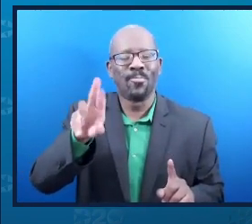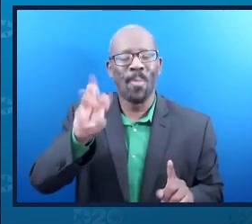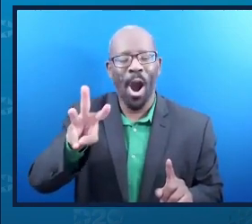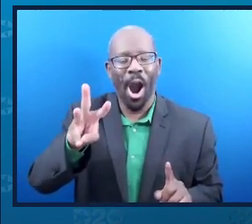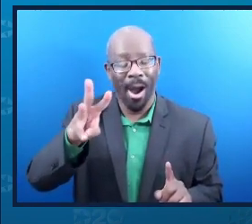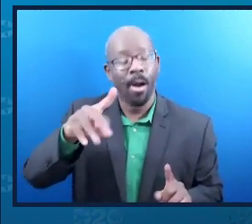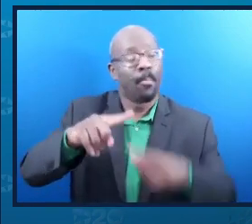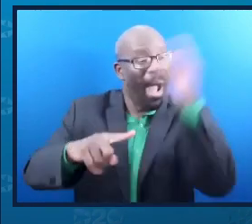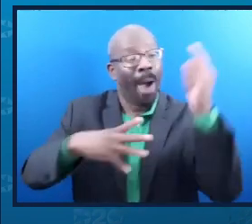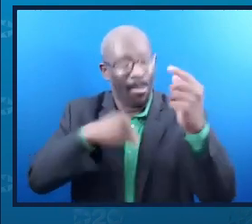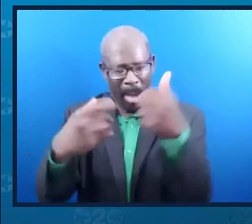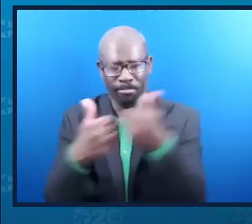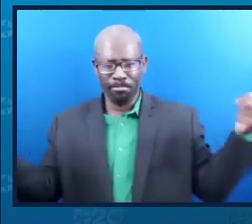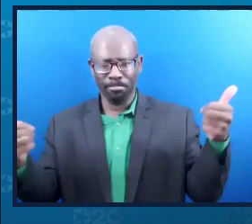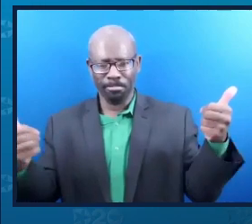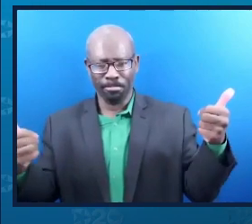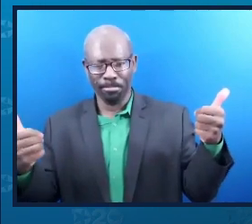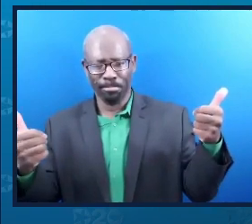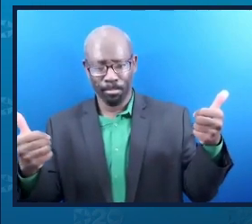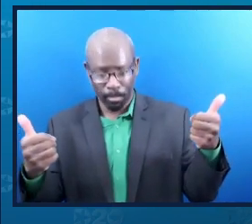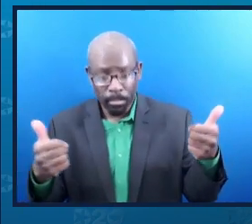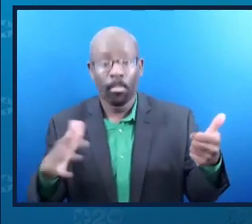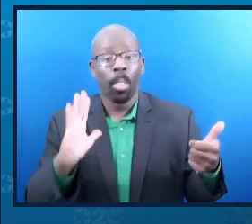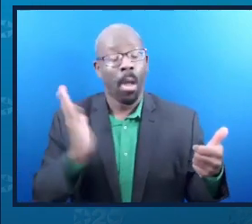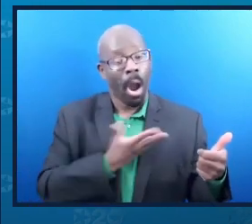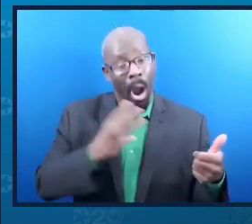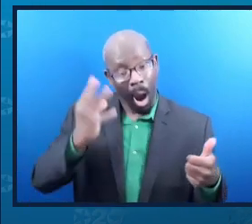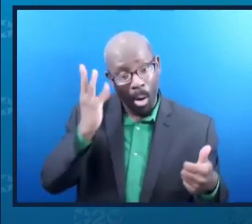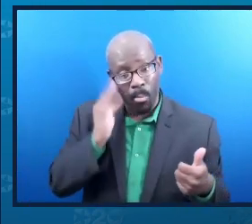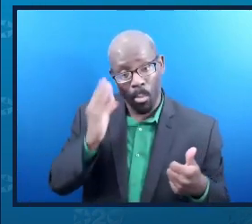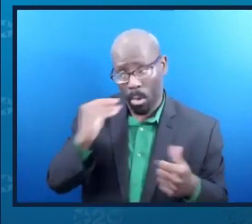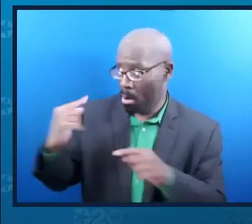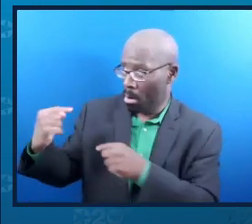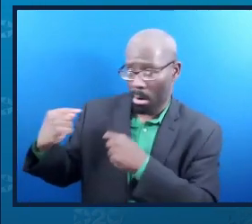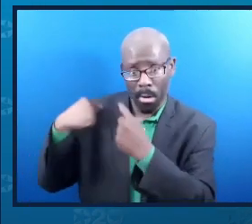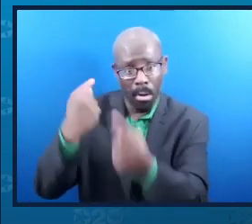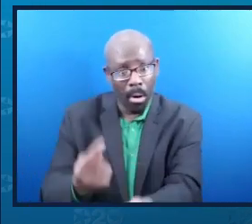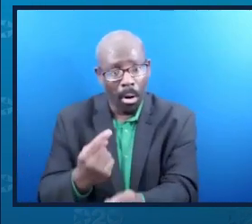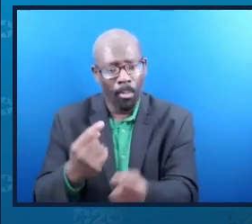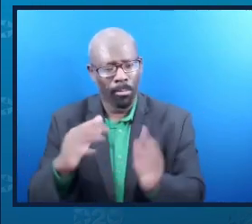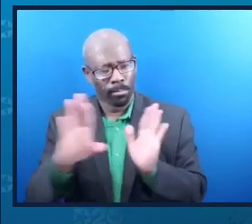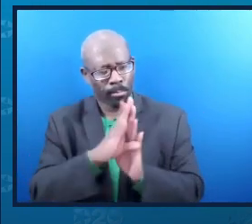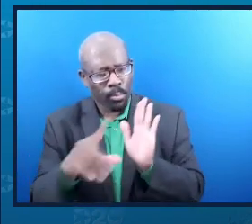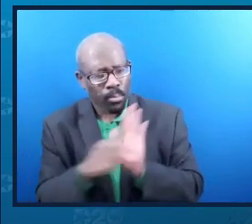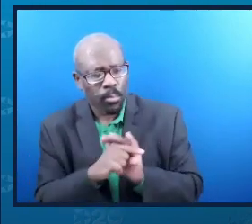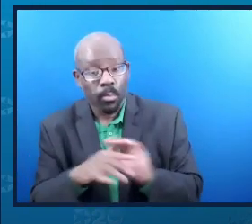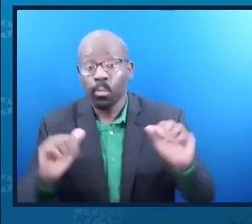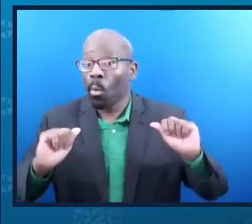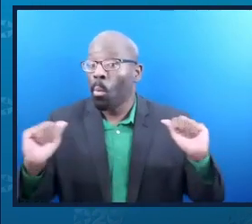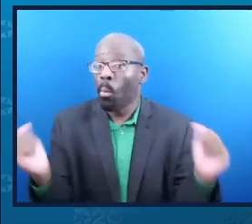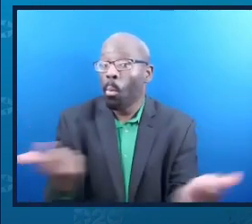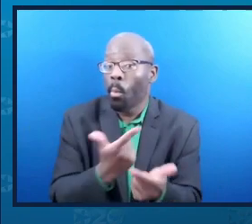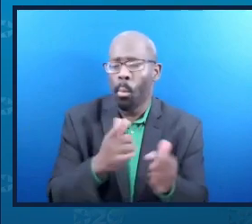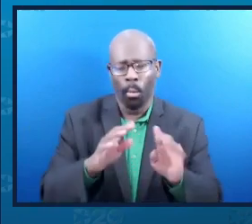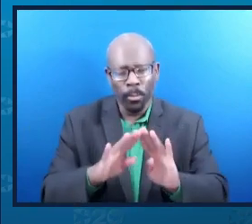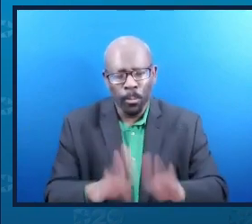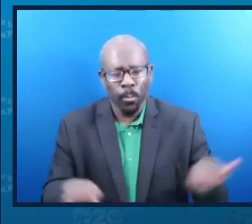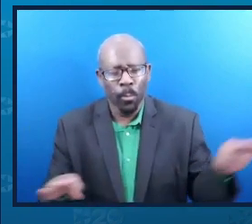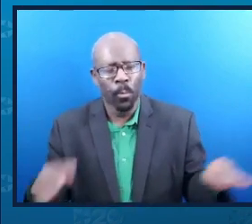GENERATIONS. WHATEVER OUR BACKGROUNDS, WE ARE ALL THE CHILDREN OF AMERICAN WHO